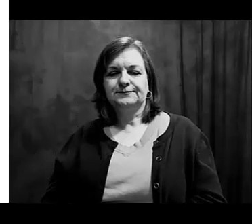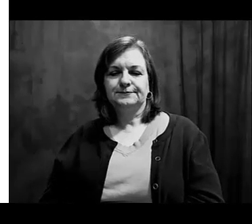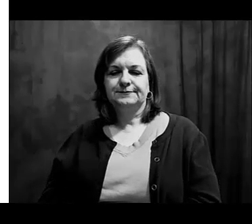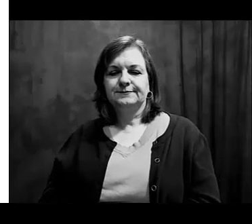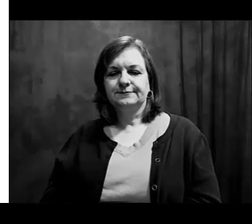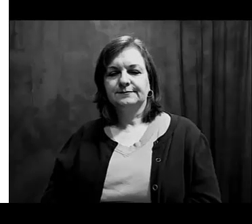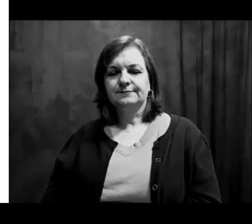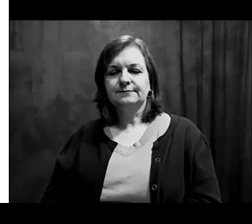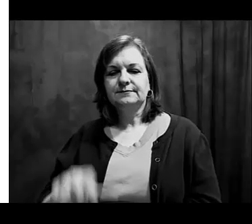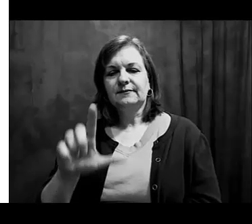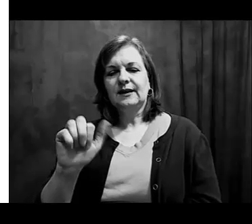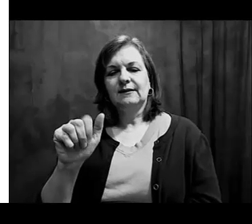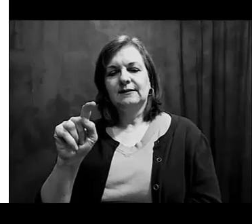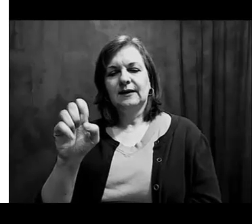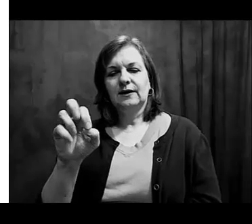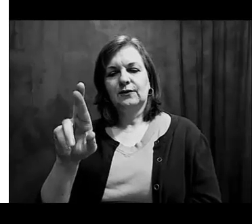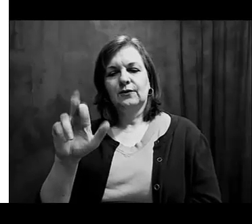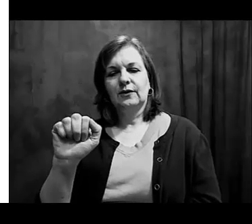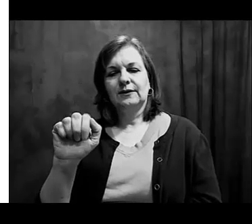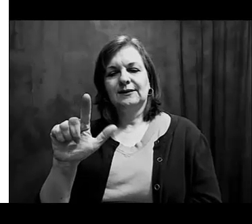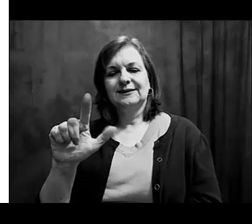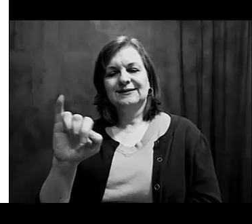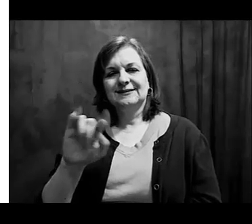lateralization looks at